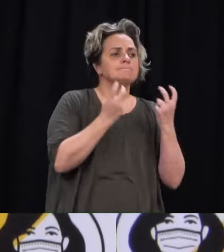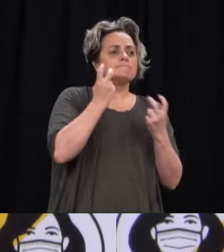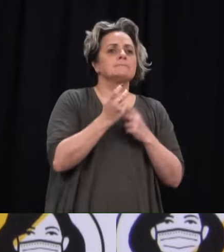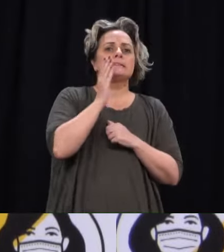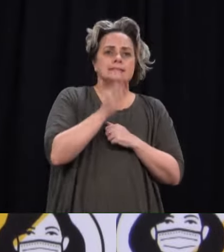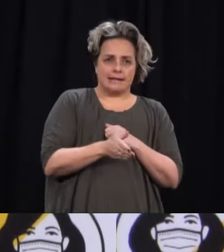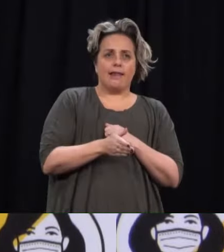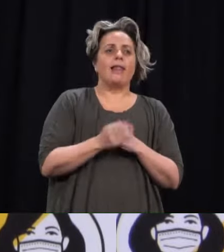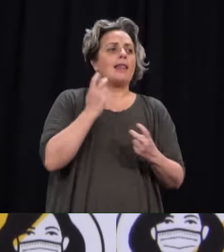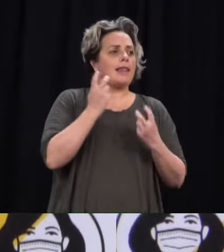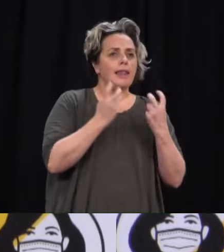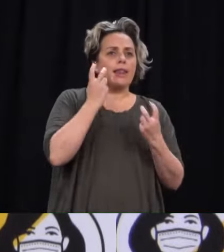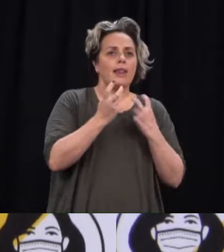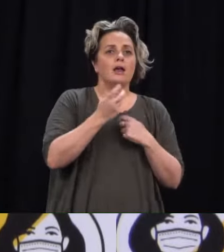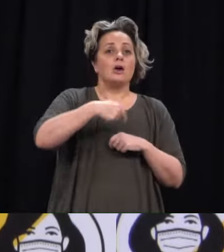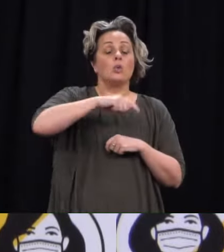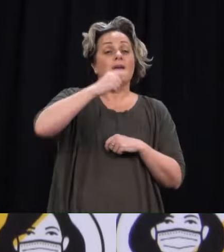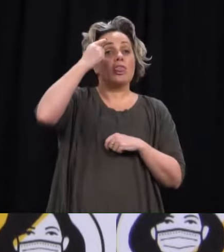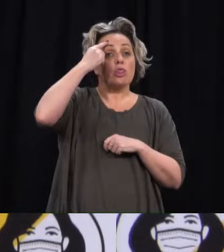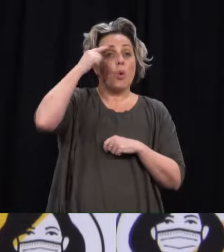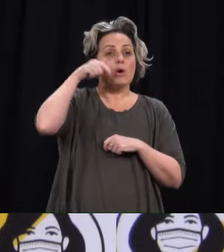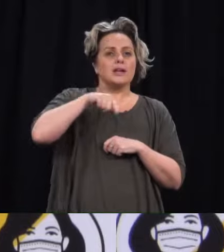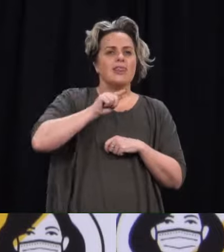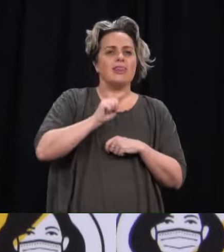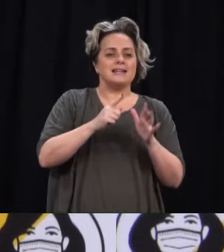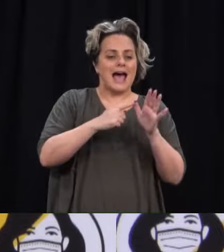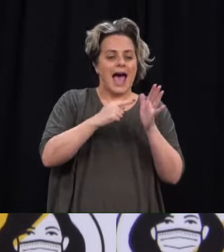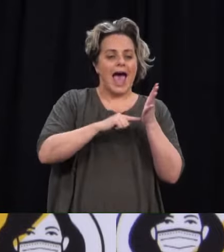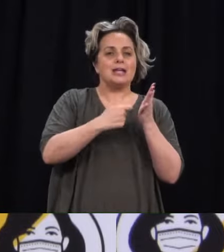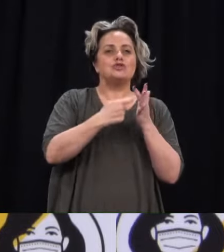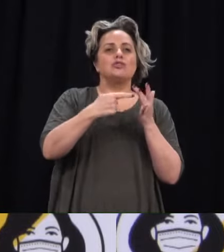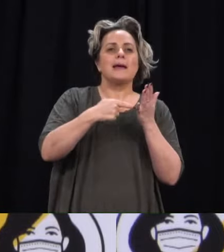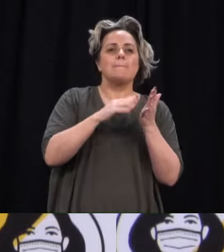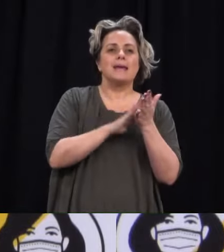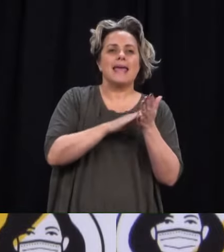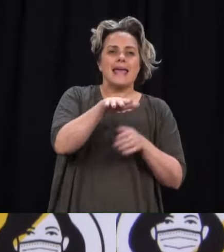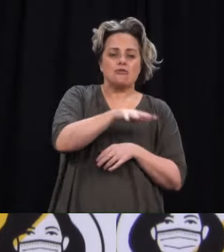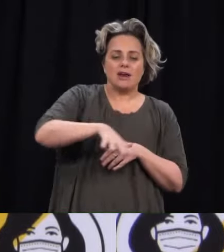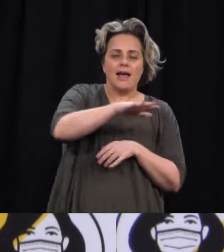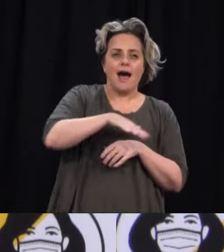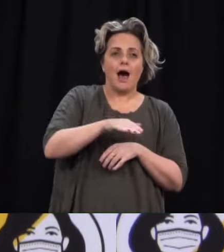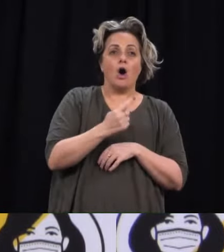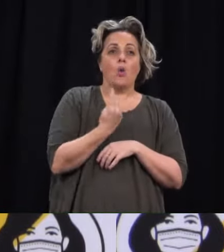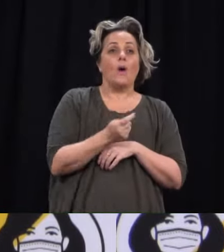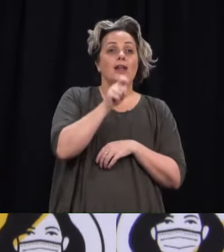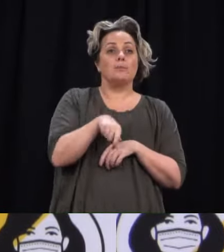particular worry about that. Around the source investigatio, yes, there were two people who